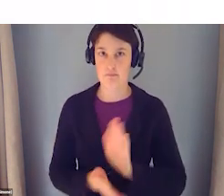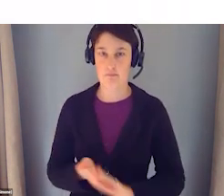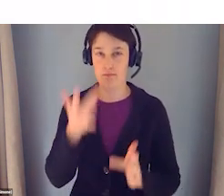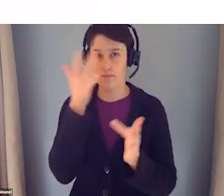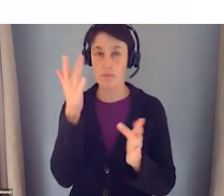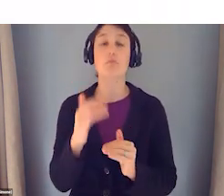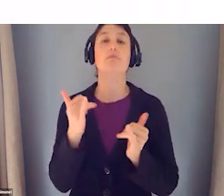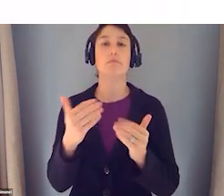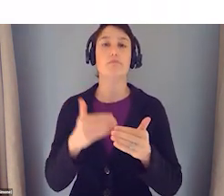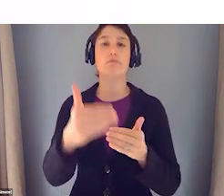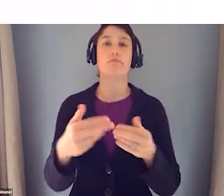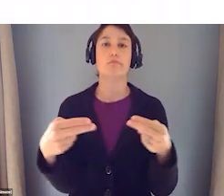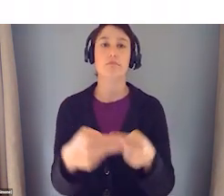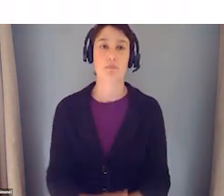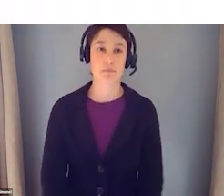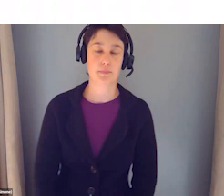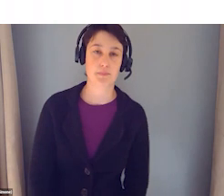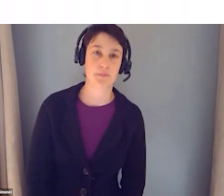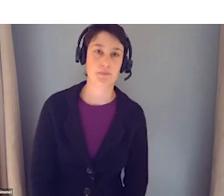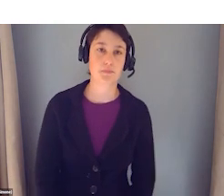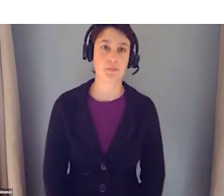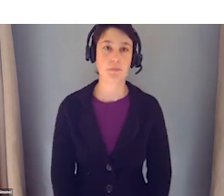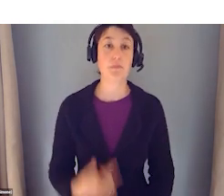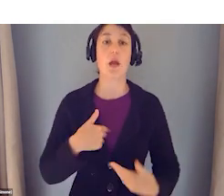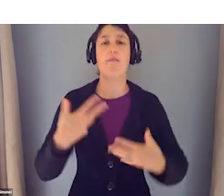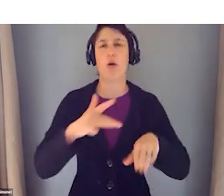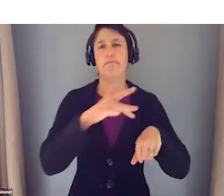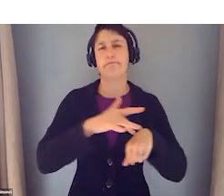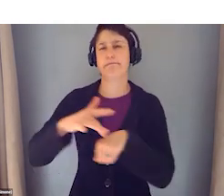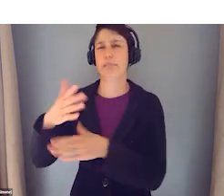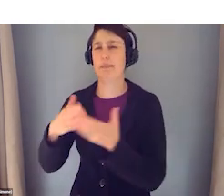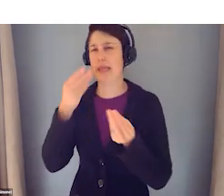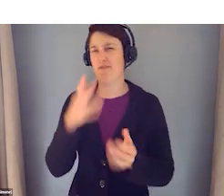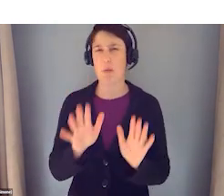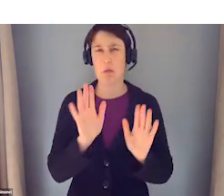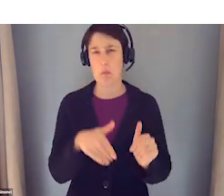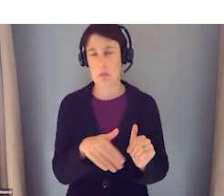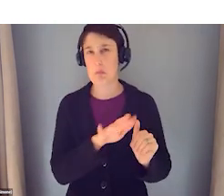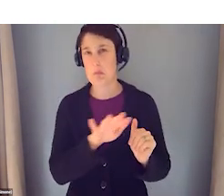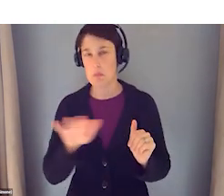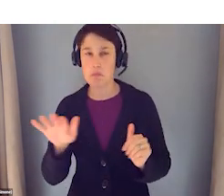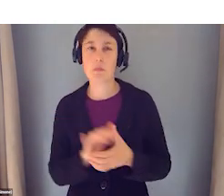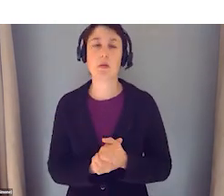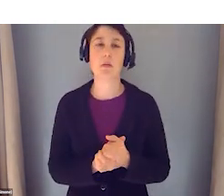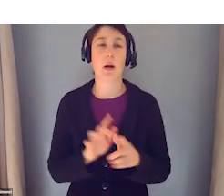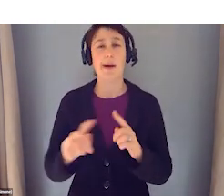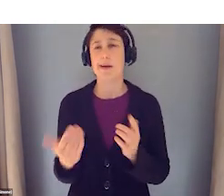I've already covered some of this information, but again, one of the things that is very important